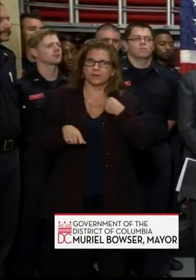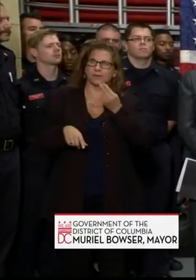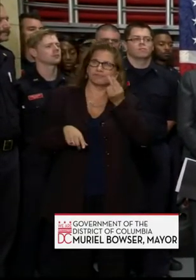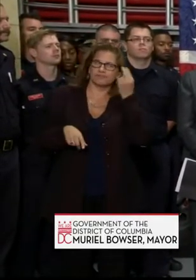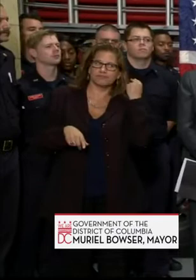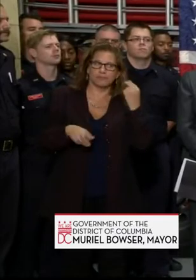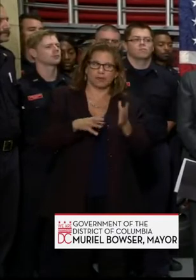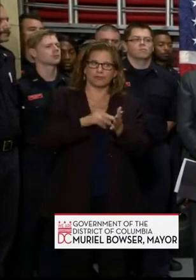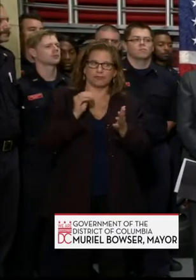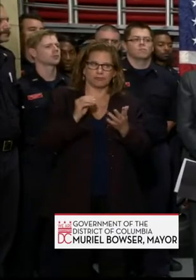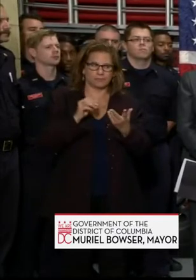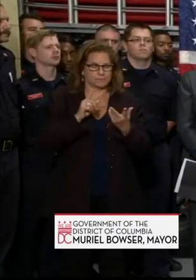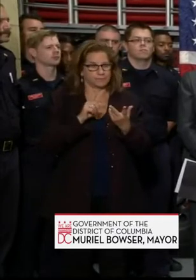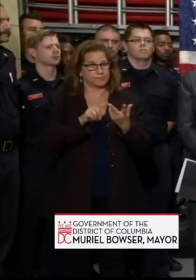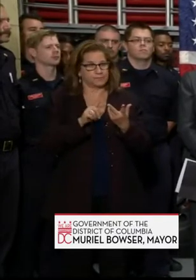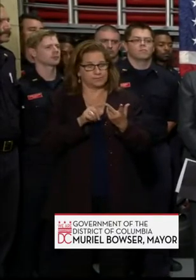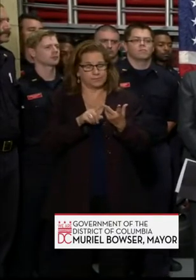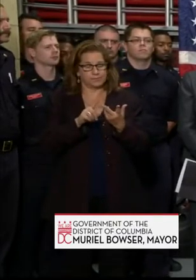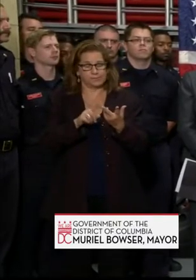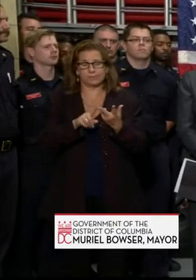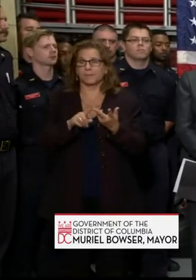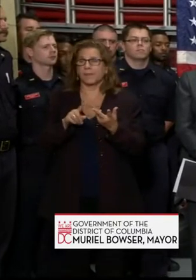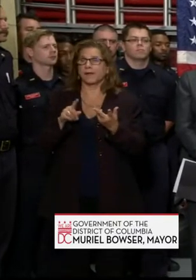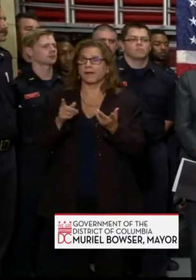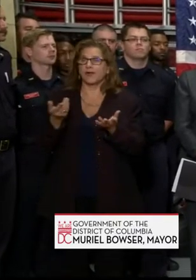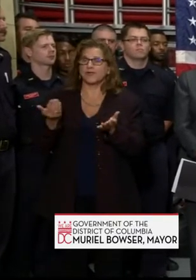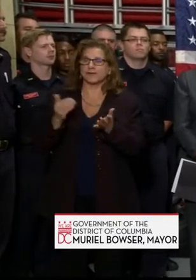WITH REGARD TO PROTECTING OUR CITIZENS AND ENSURING SAFETY FOR